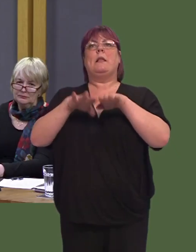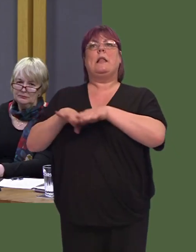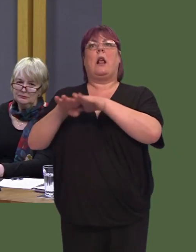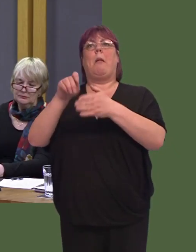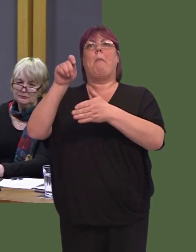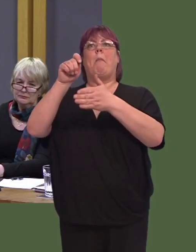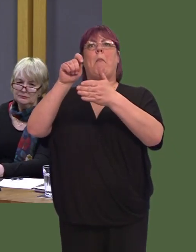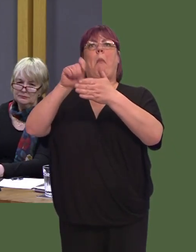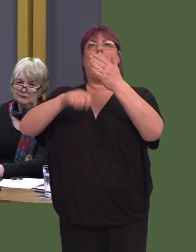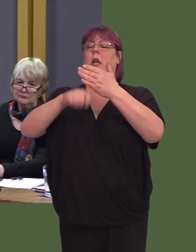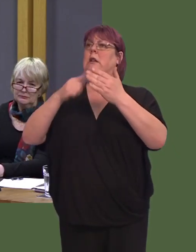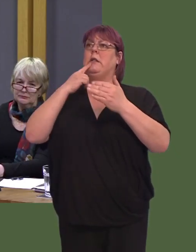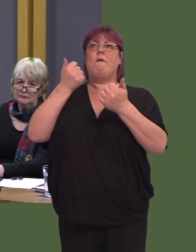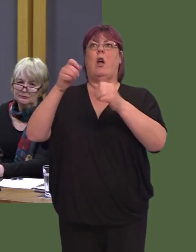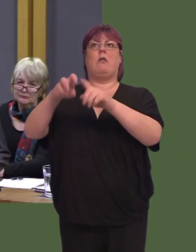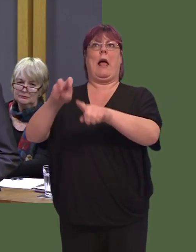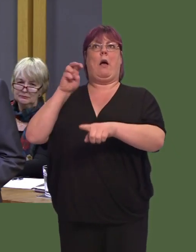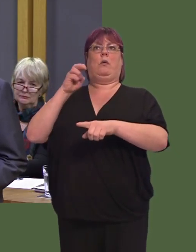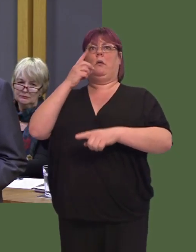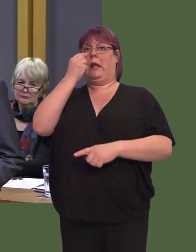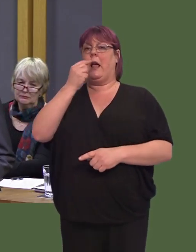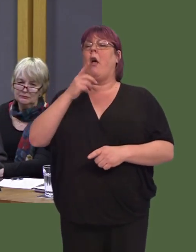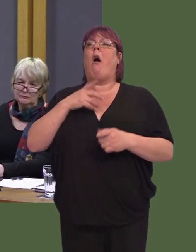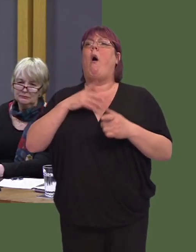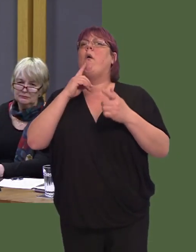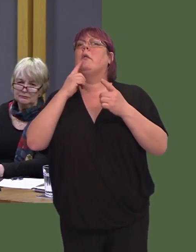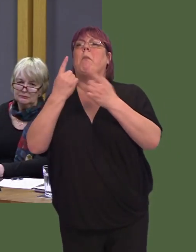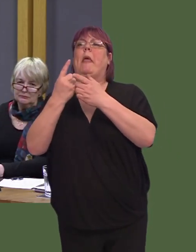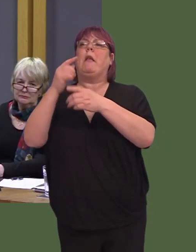He wants to pick and choose aspects of that market, but President Tusk, as we know, has